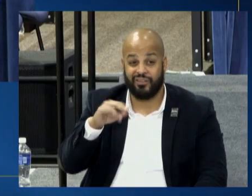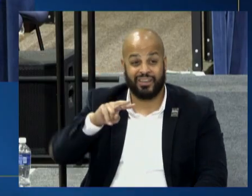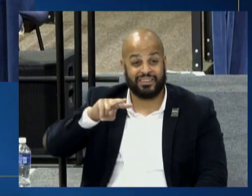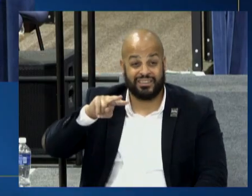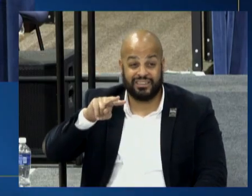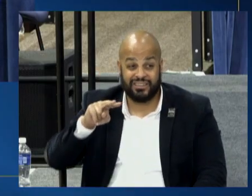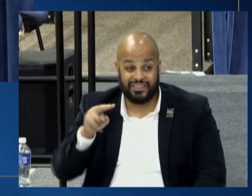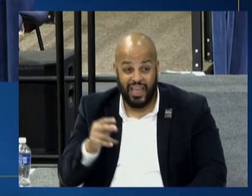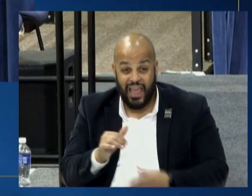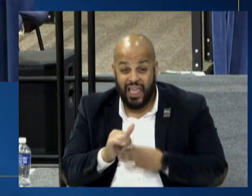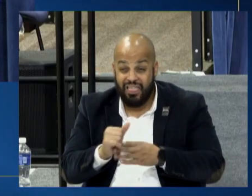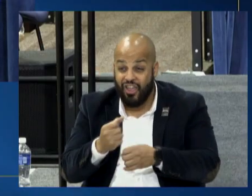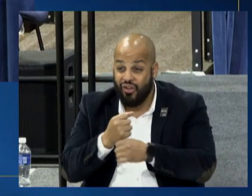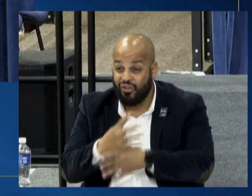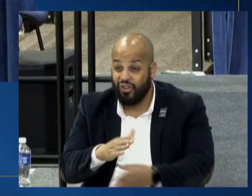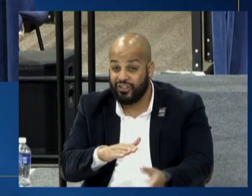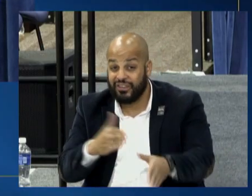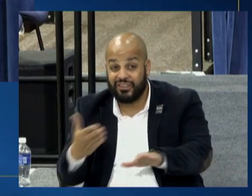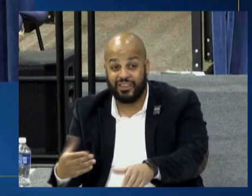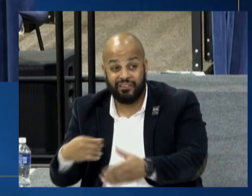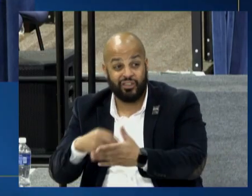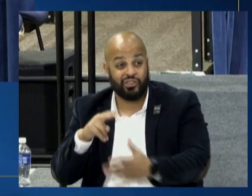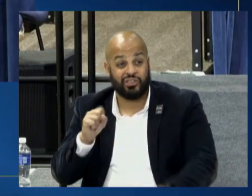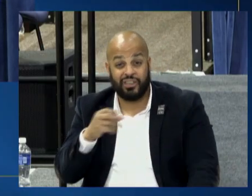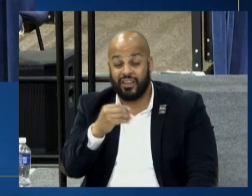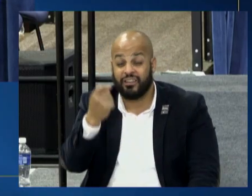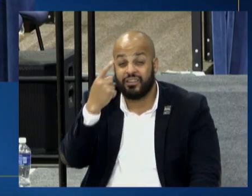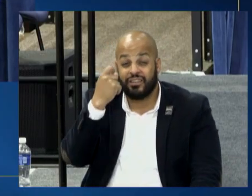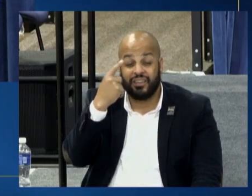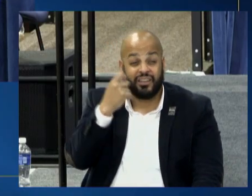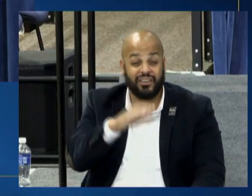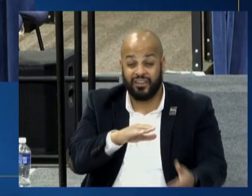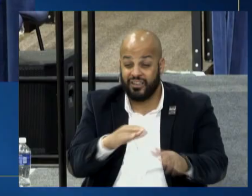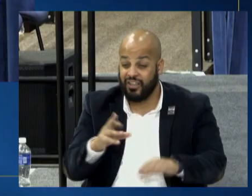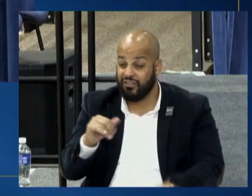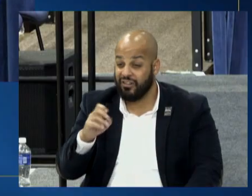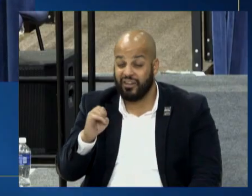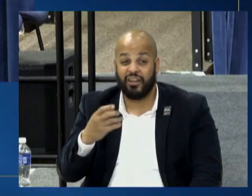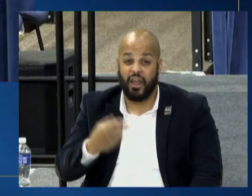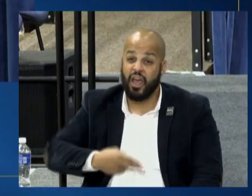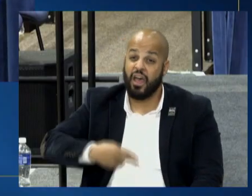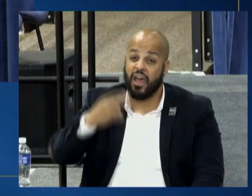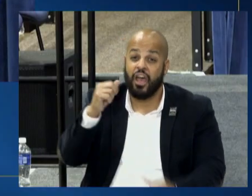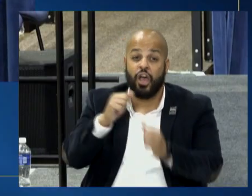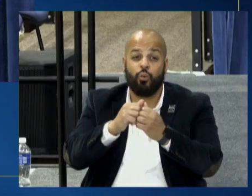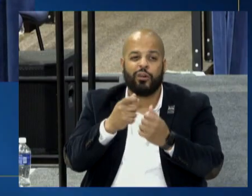States. And death rates are certainly higher in specific minority groups. And these are